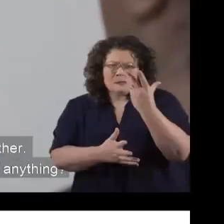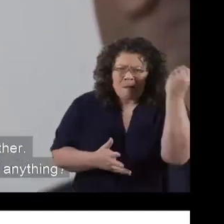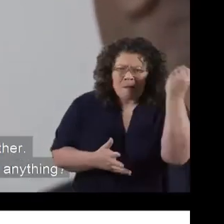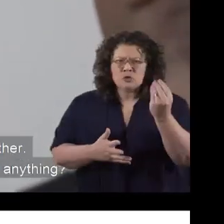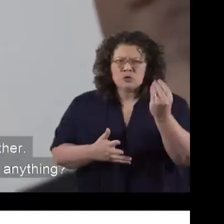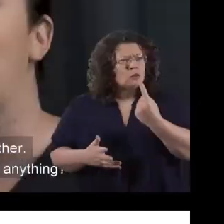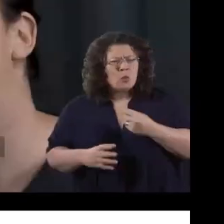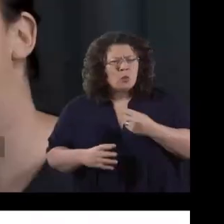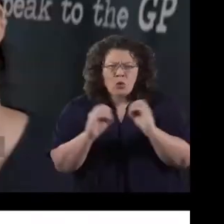They told me that.